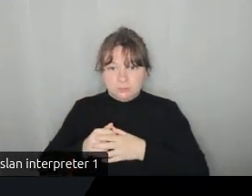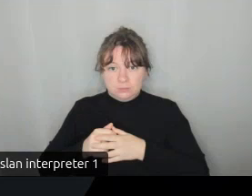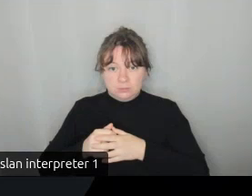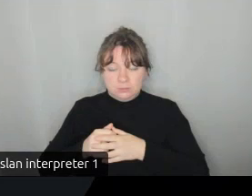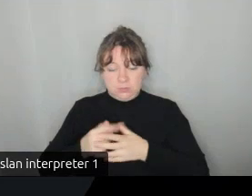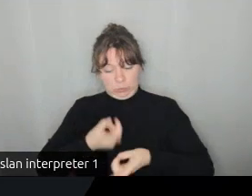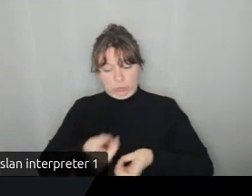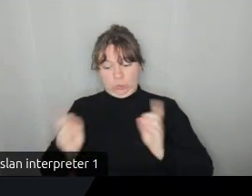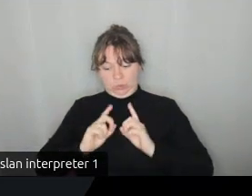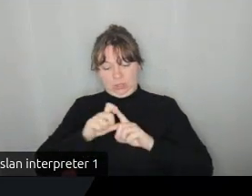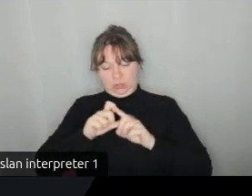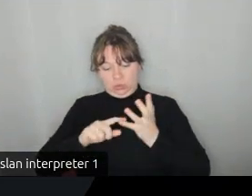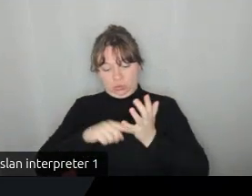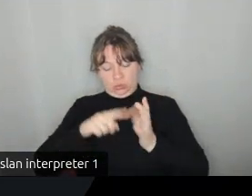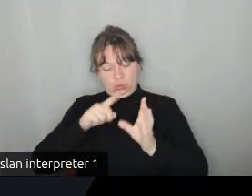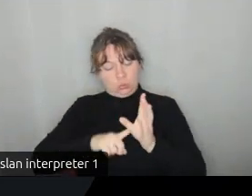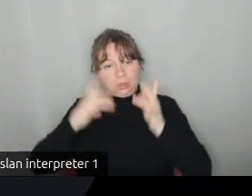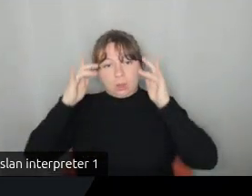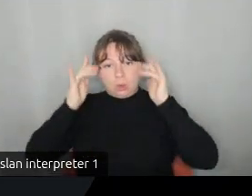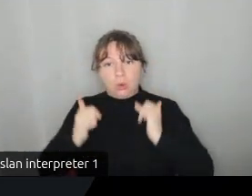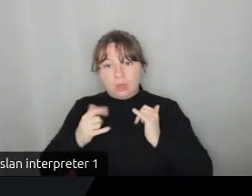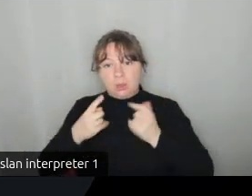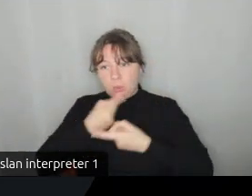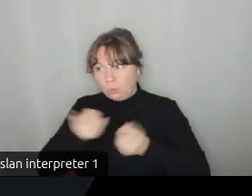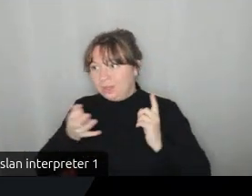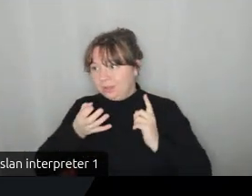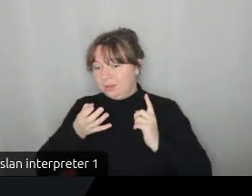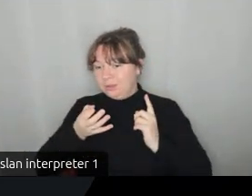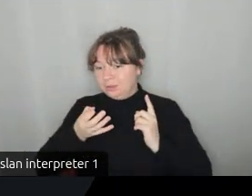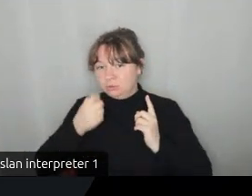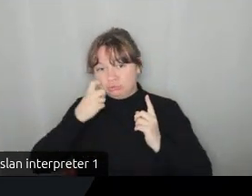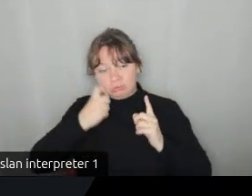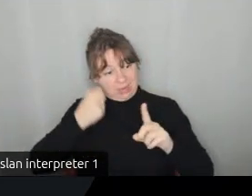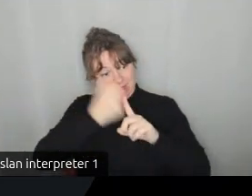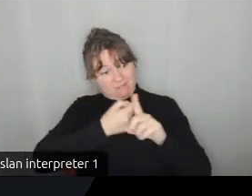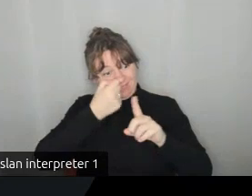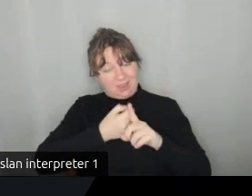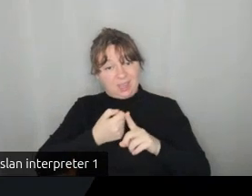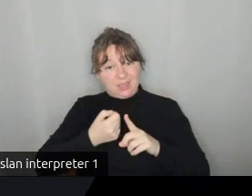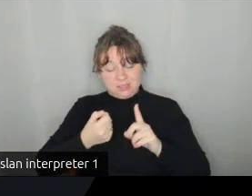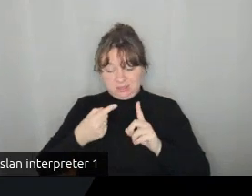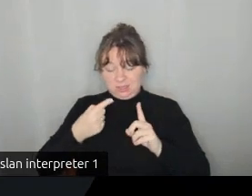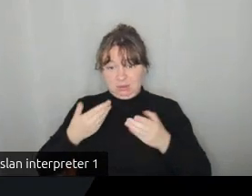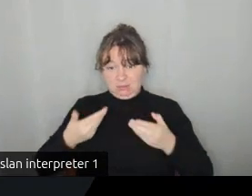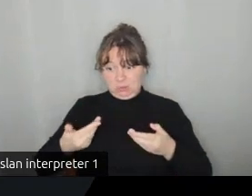do tend to advocate for their grades to be able to communicate by a parenting application. Now